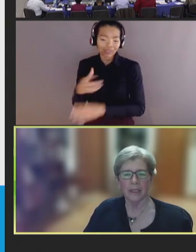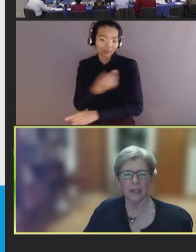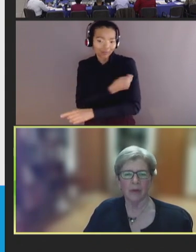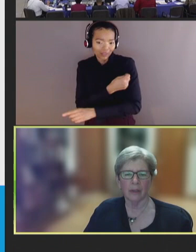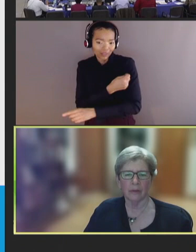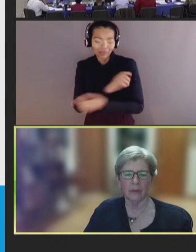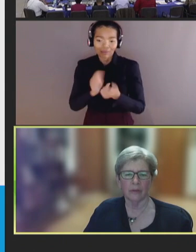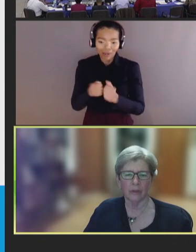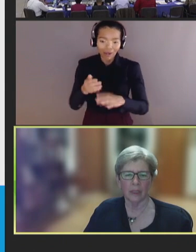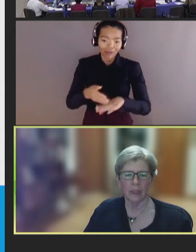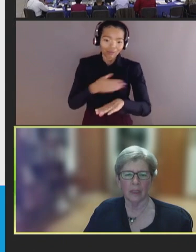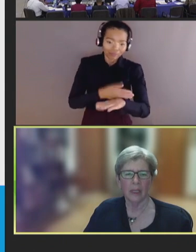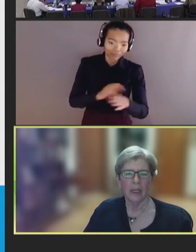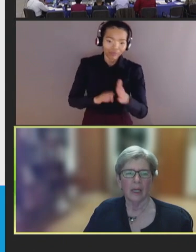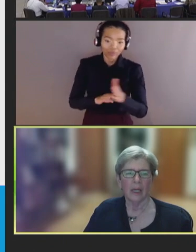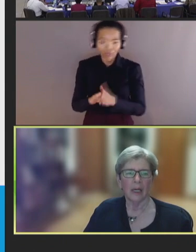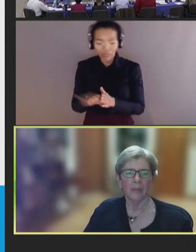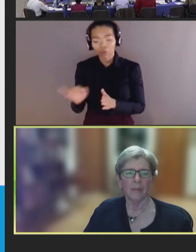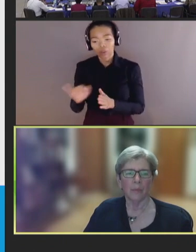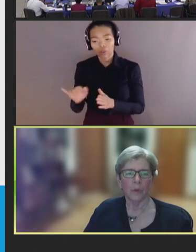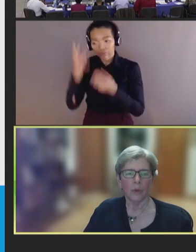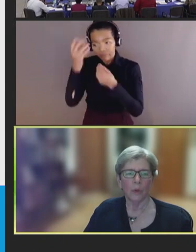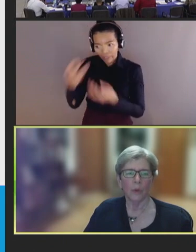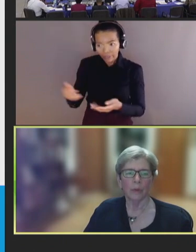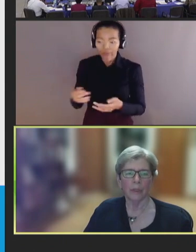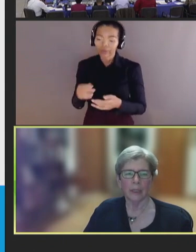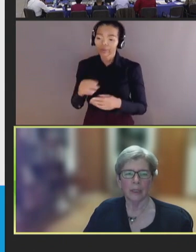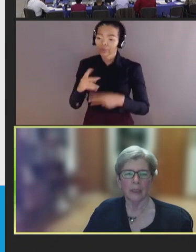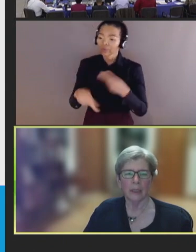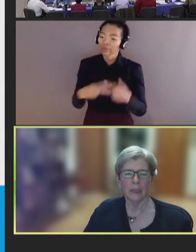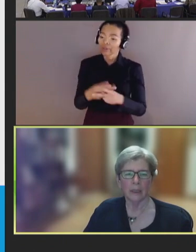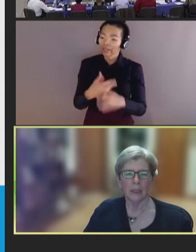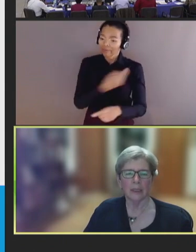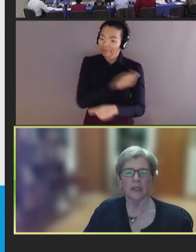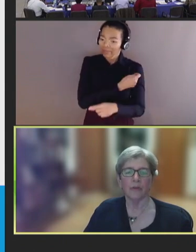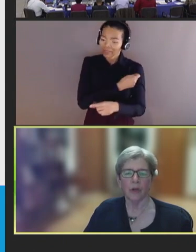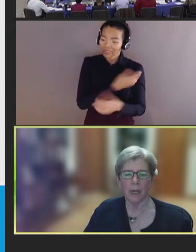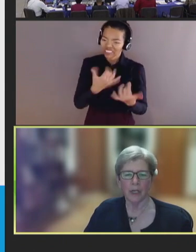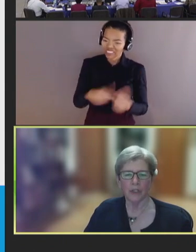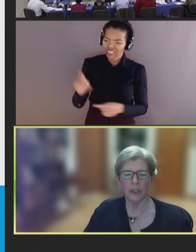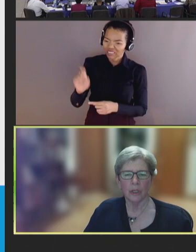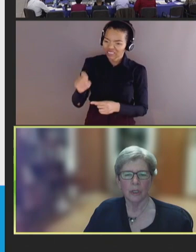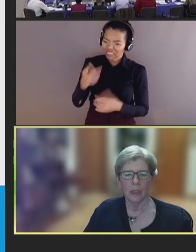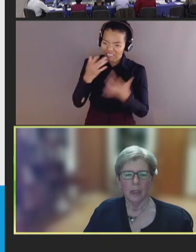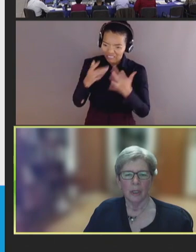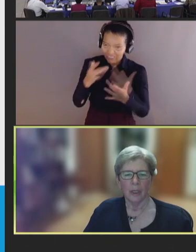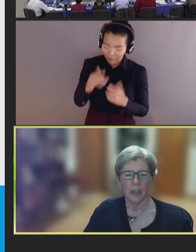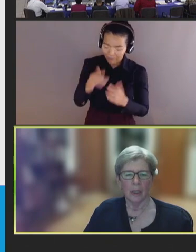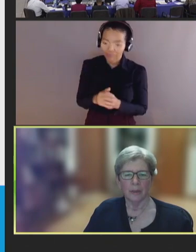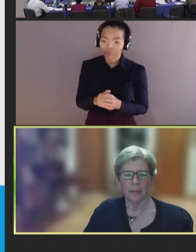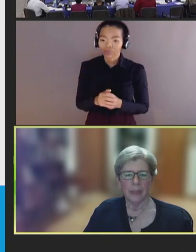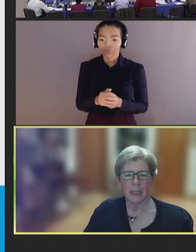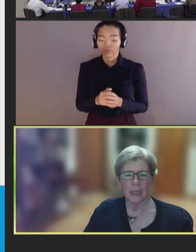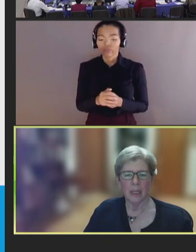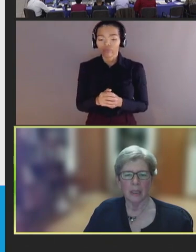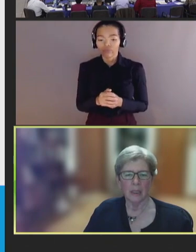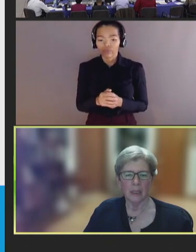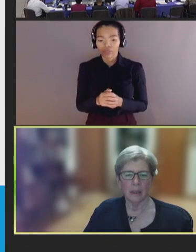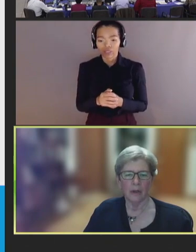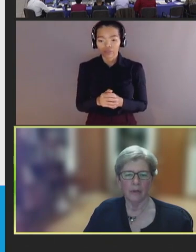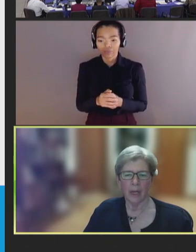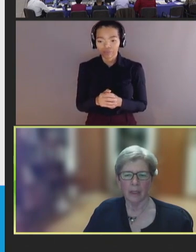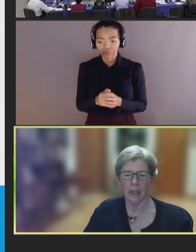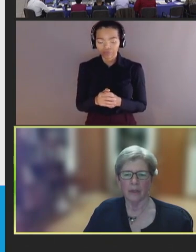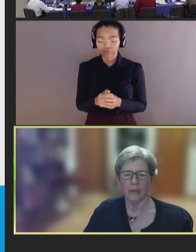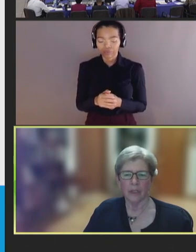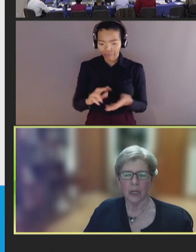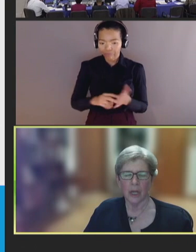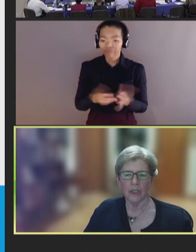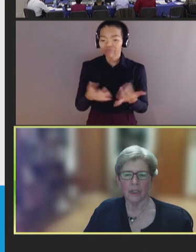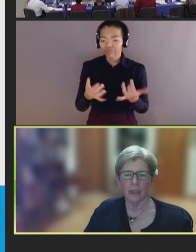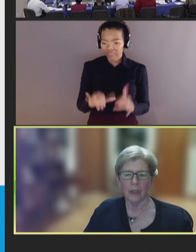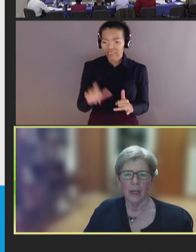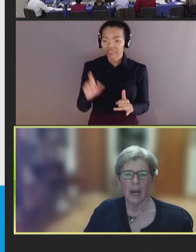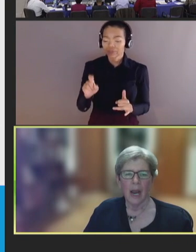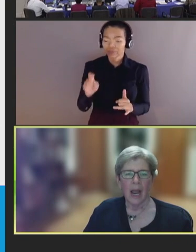of vaccines are needed, who are really still very much in need of that kind of education.